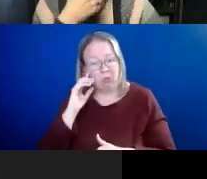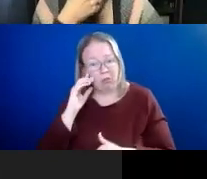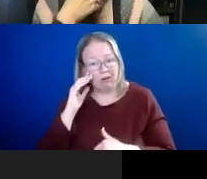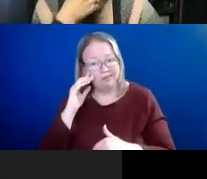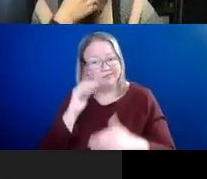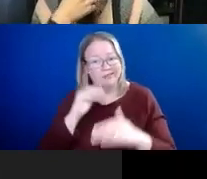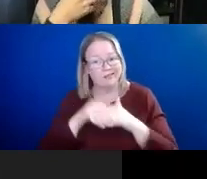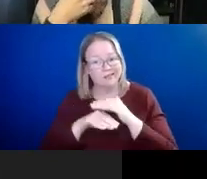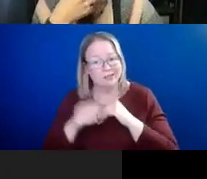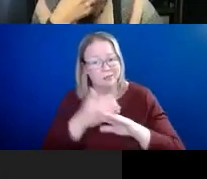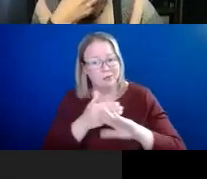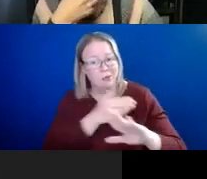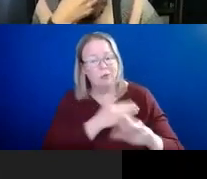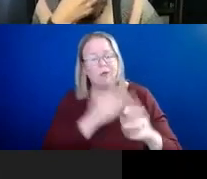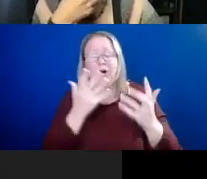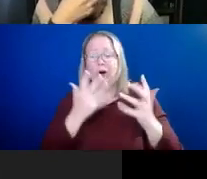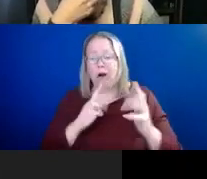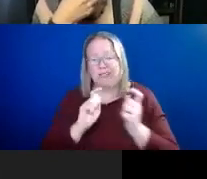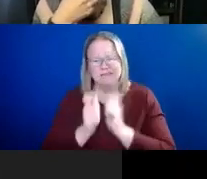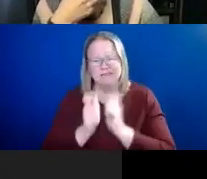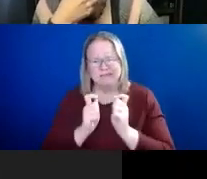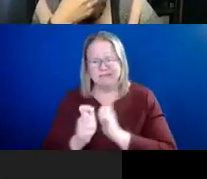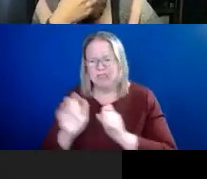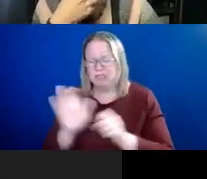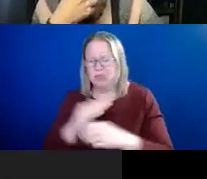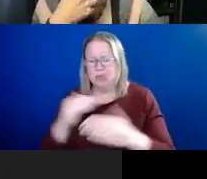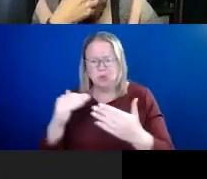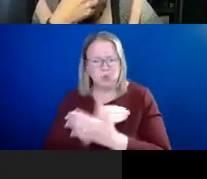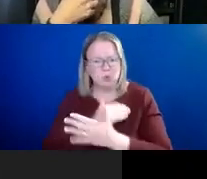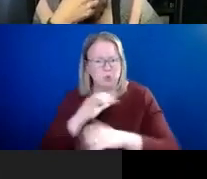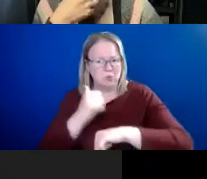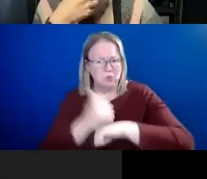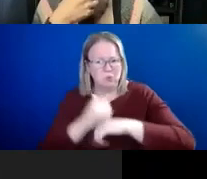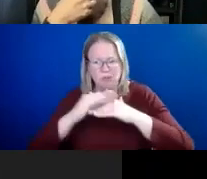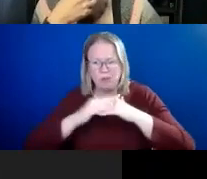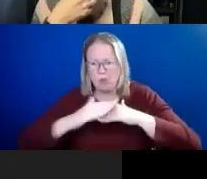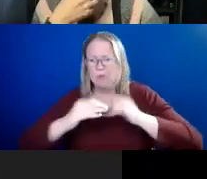13:17:48 you are already adjusting to a totally new platform and on top of it , we are